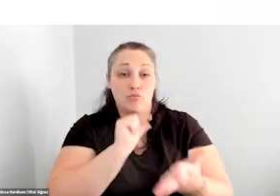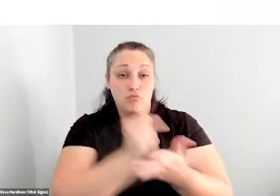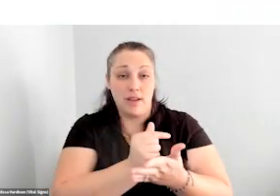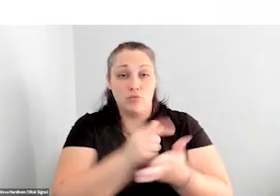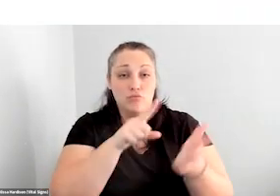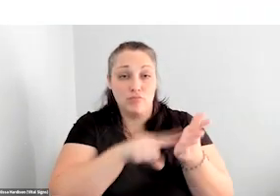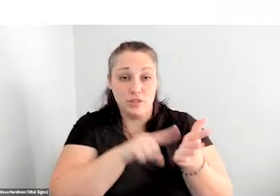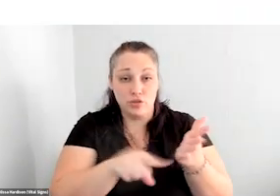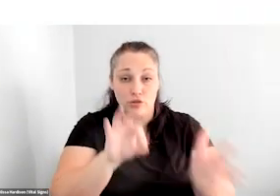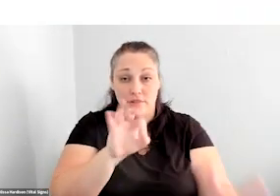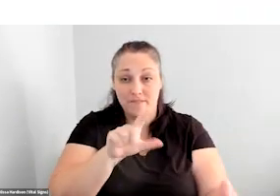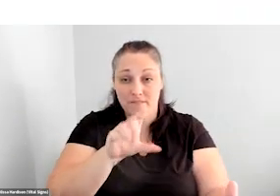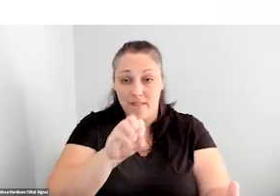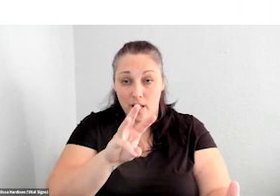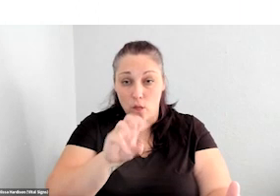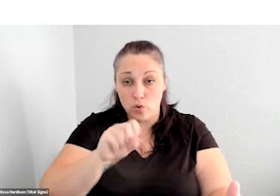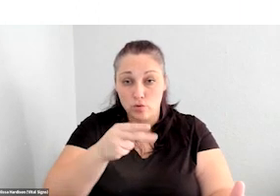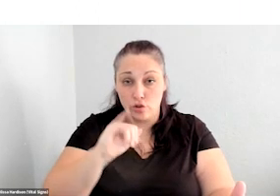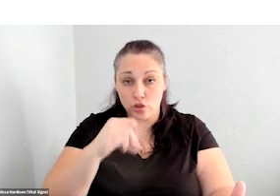for graduate students at the master's and doctoral level.